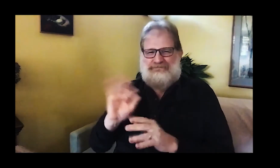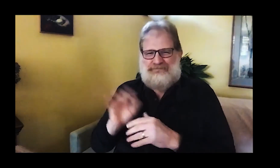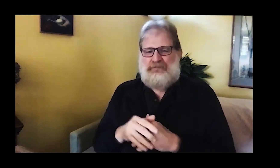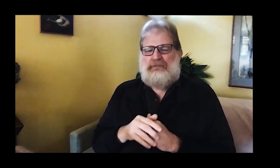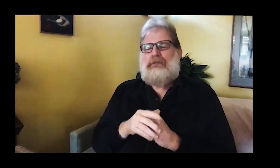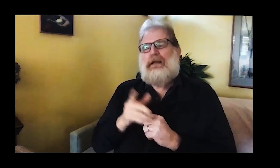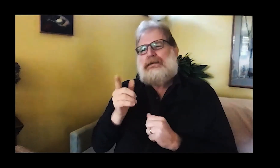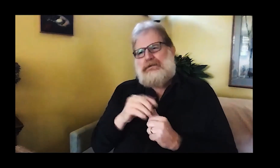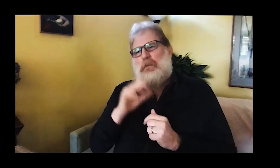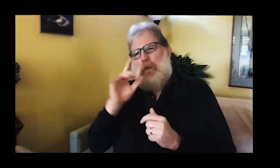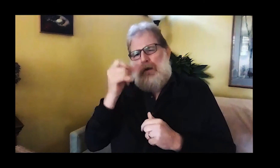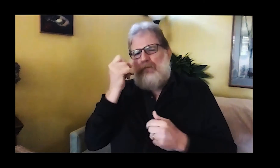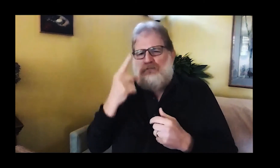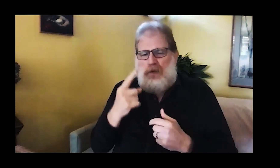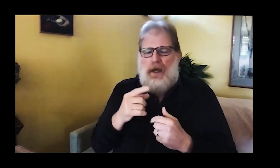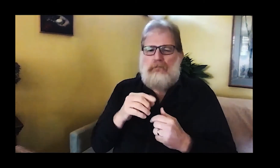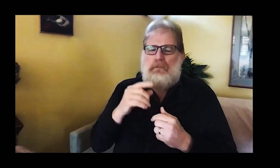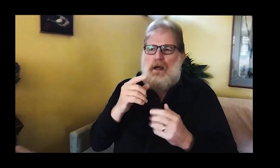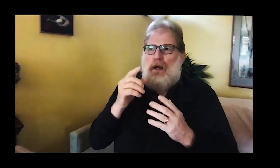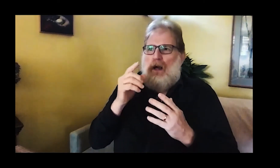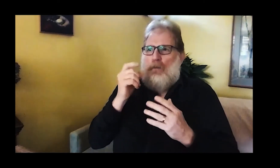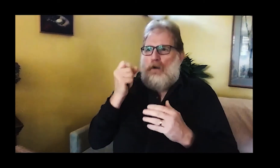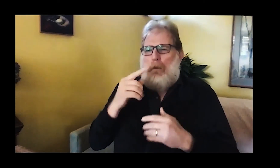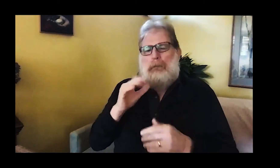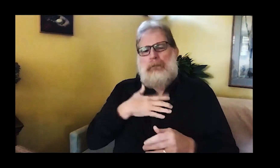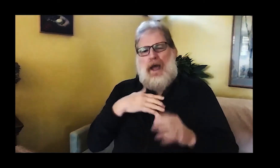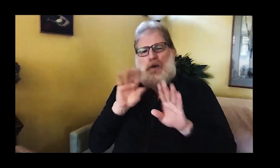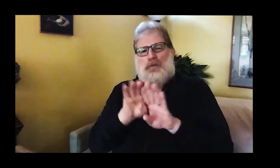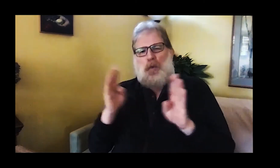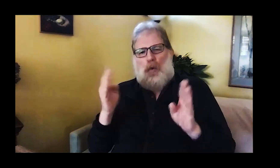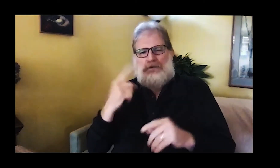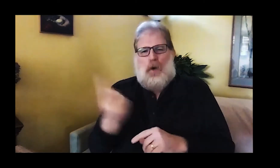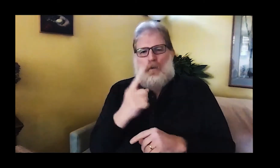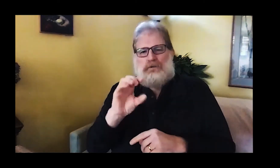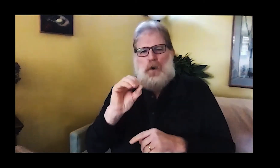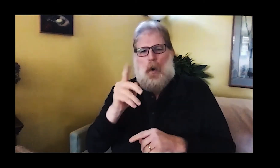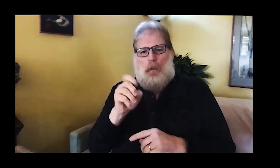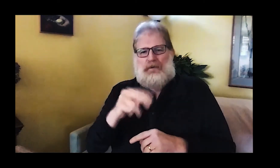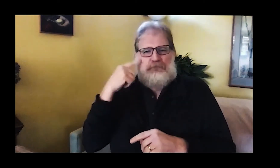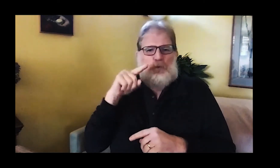I can do. Bill said you know, I understand that. He said you know my door is always open for you,